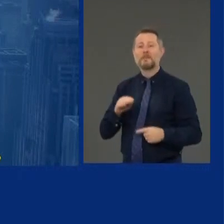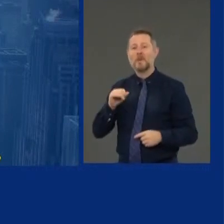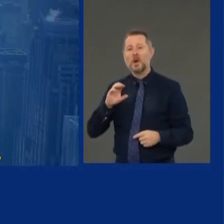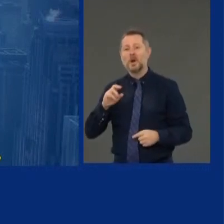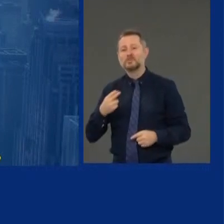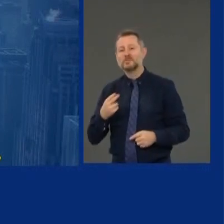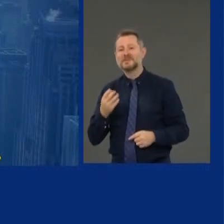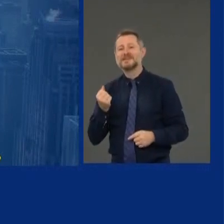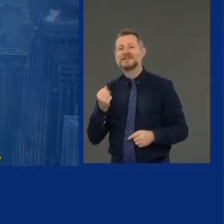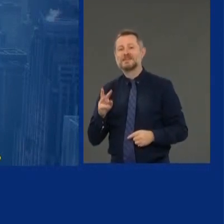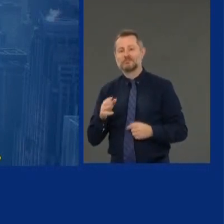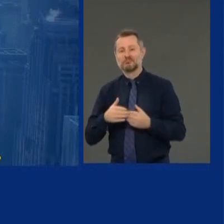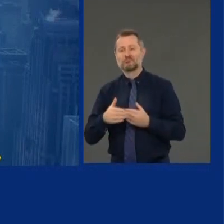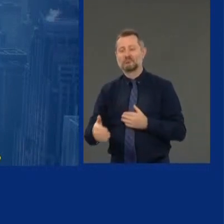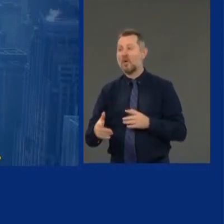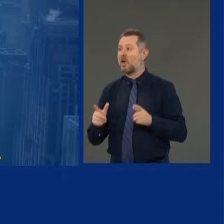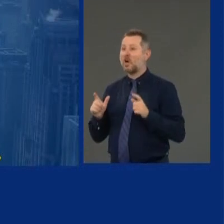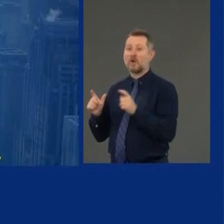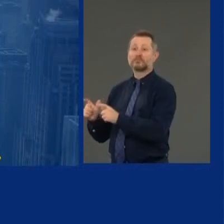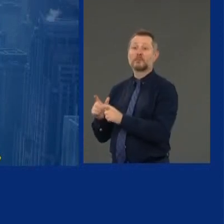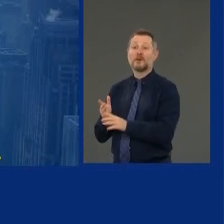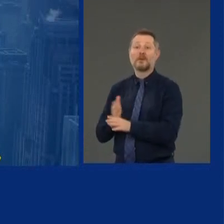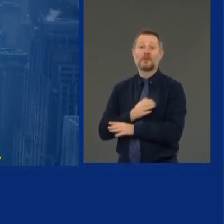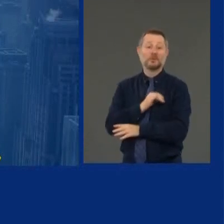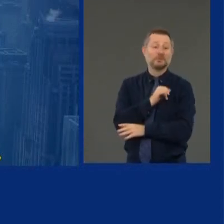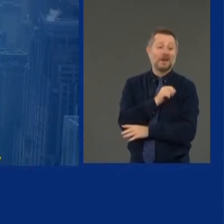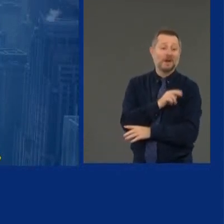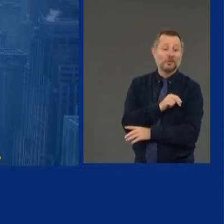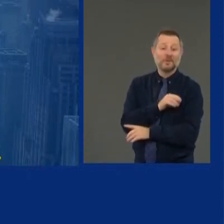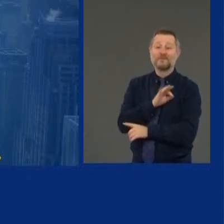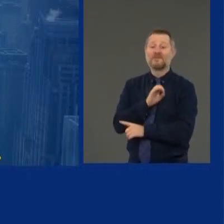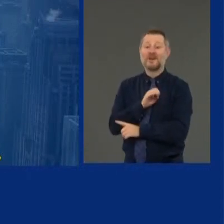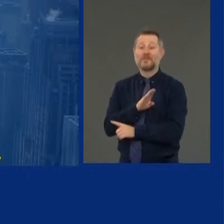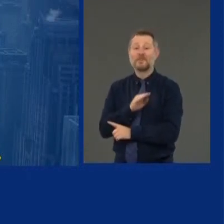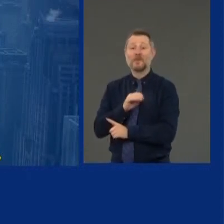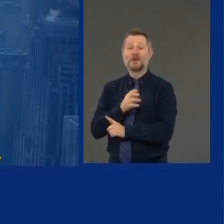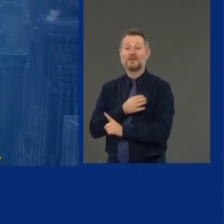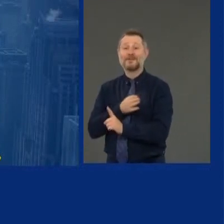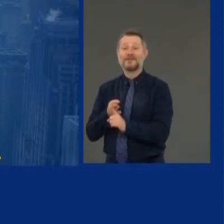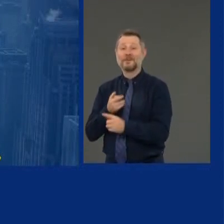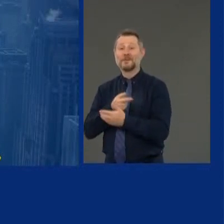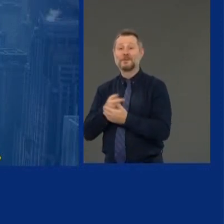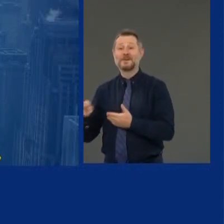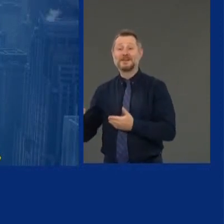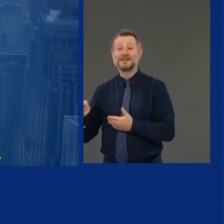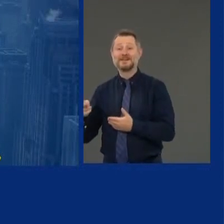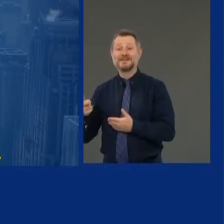TRAVEL BAN UNTIL WHEN?